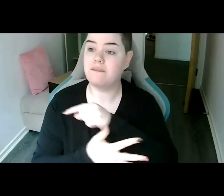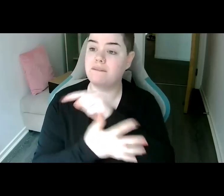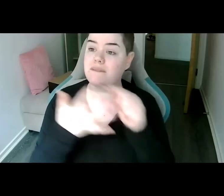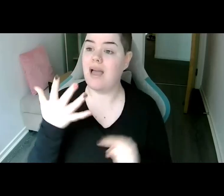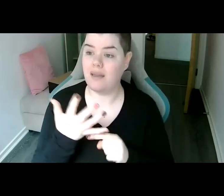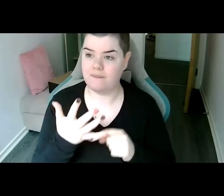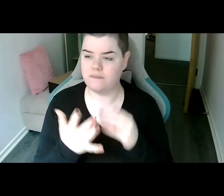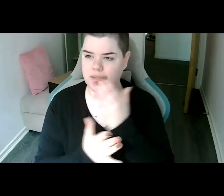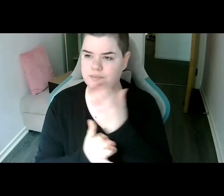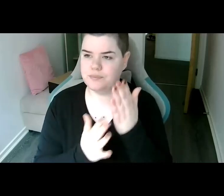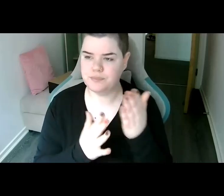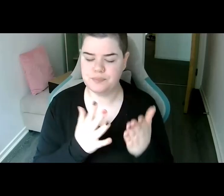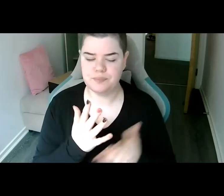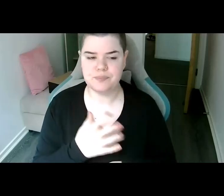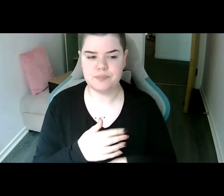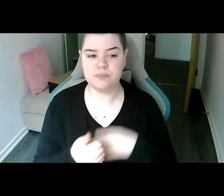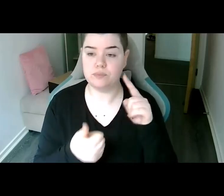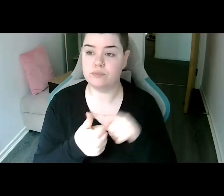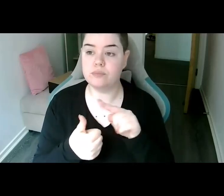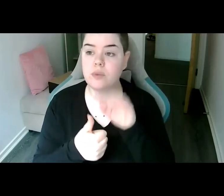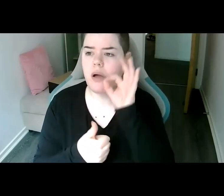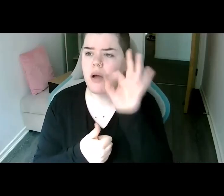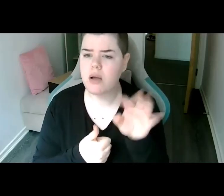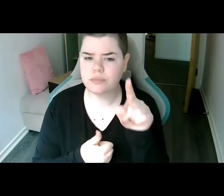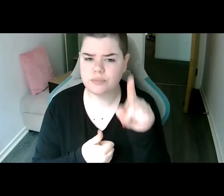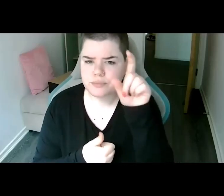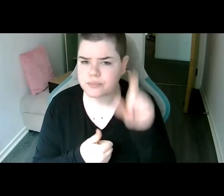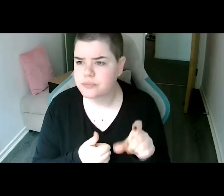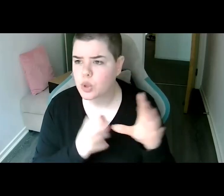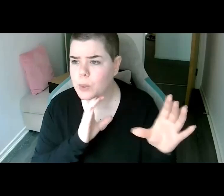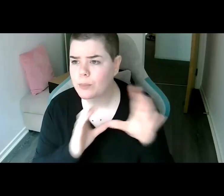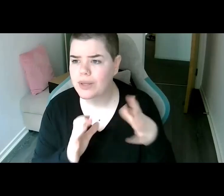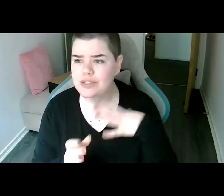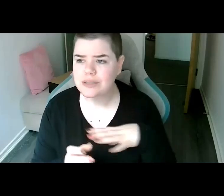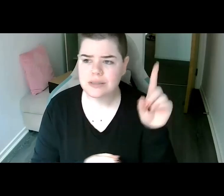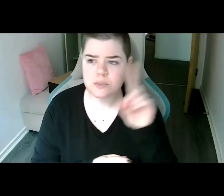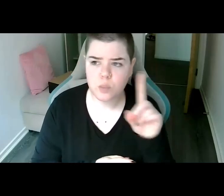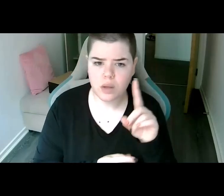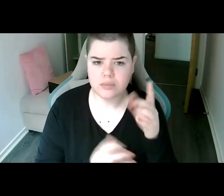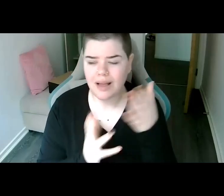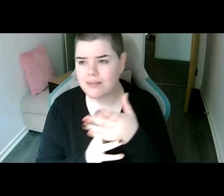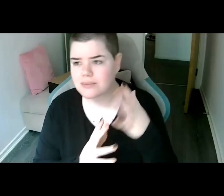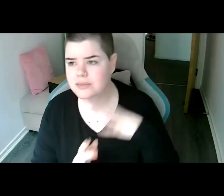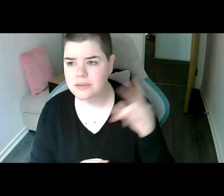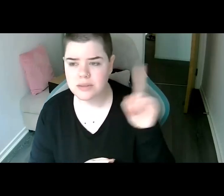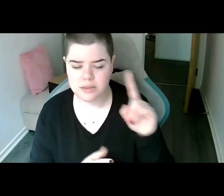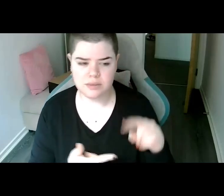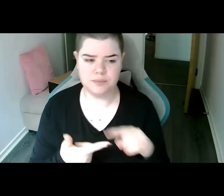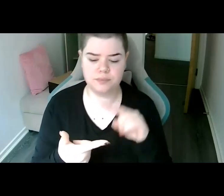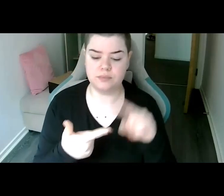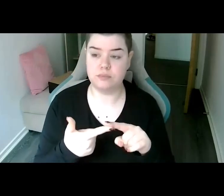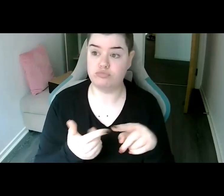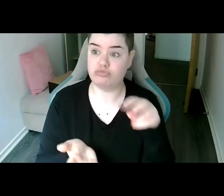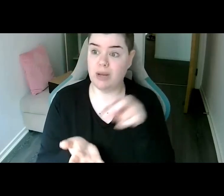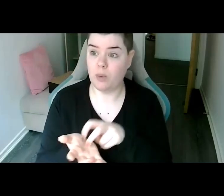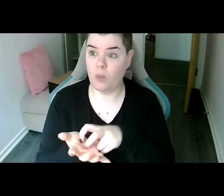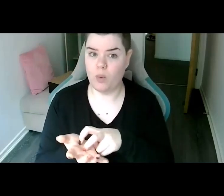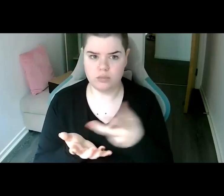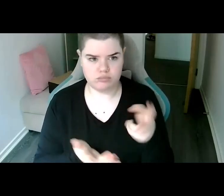There are five steps to it. The first one, it's ask. This means asking the patient what their communication needs are.